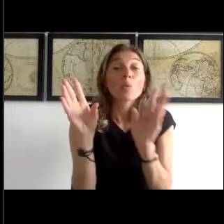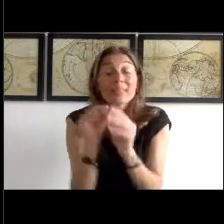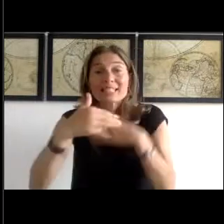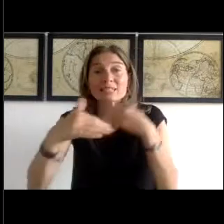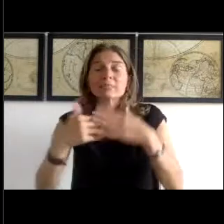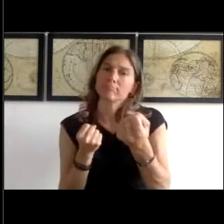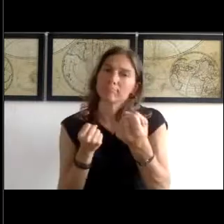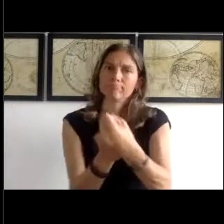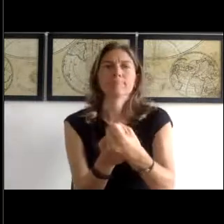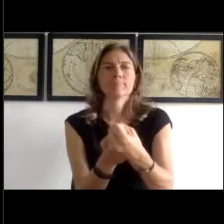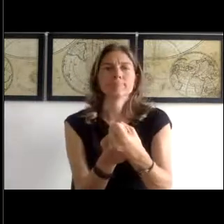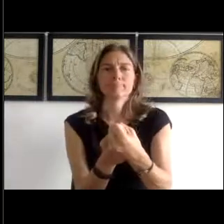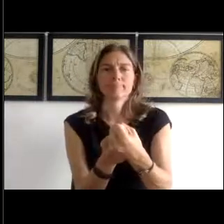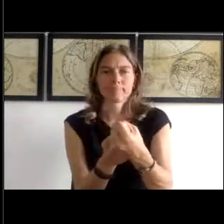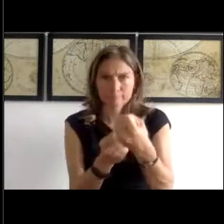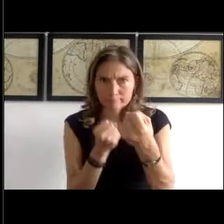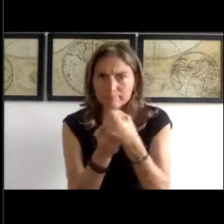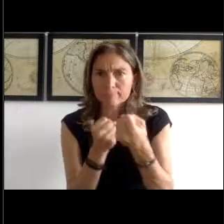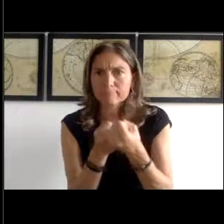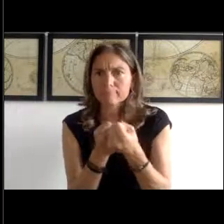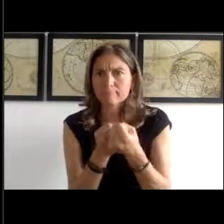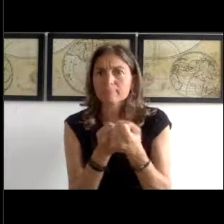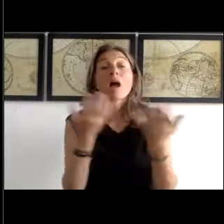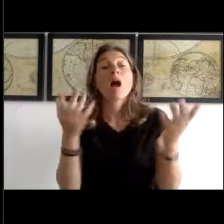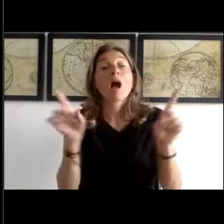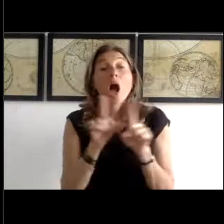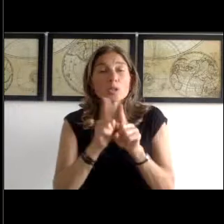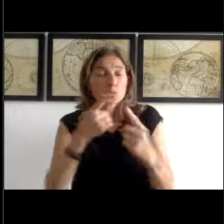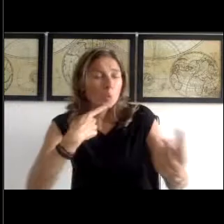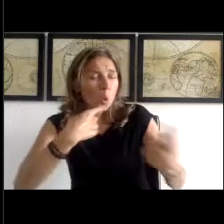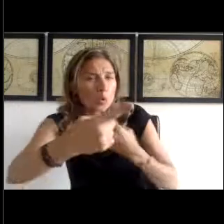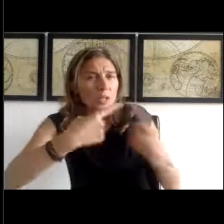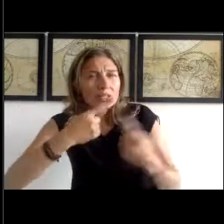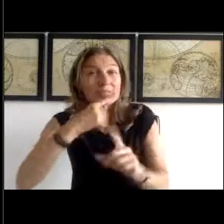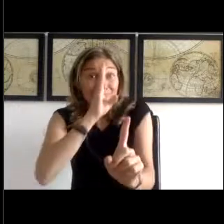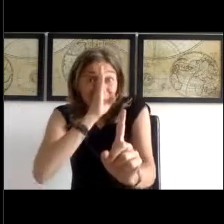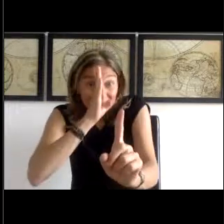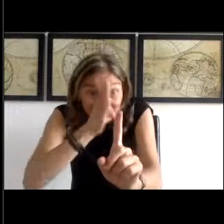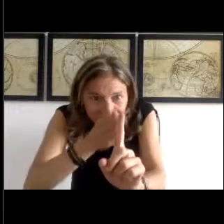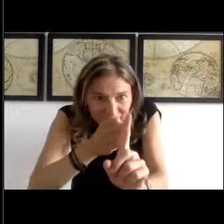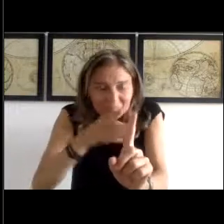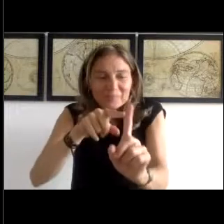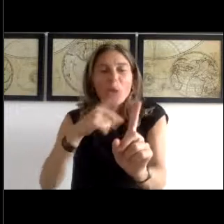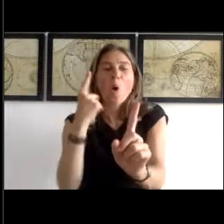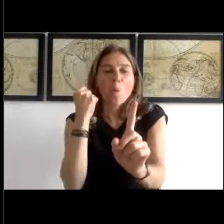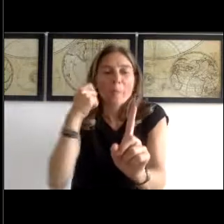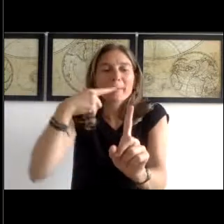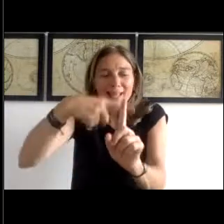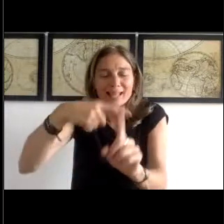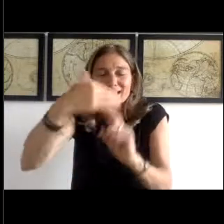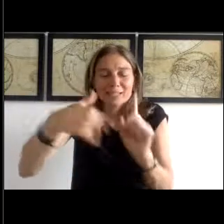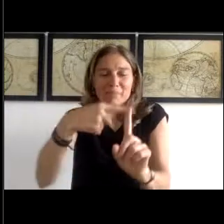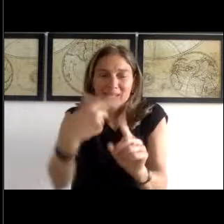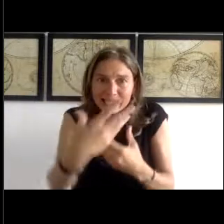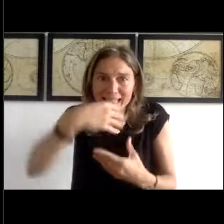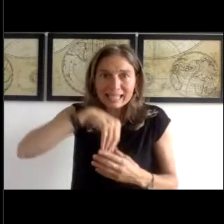So the students with a disability, let's not forget, more than 70%, they cannot take part in the Erasmus+ programme,